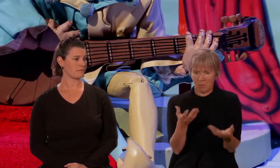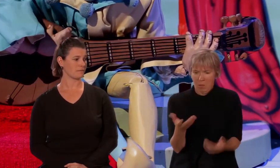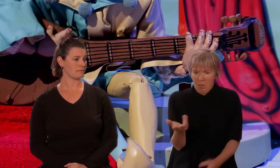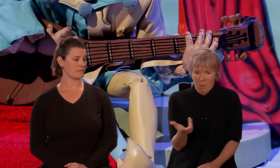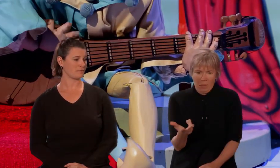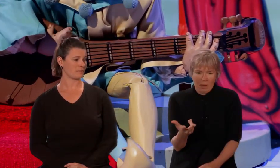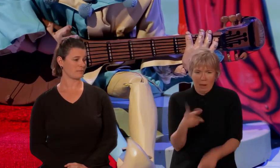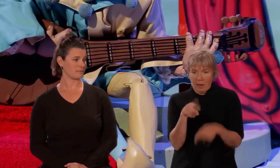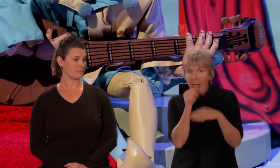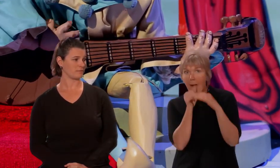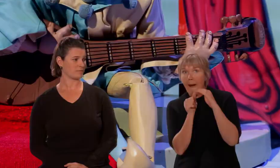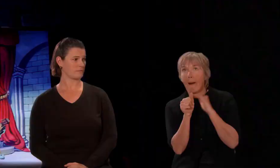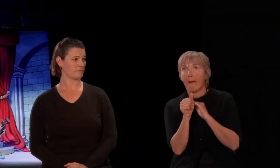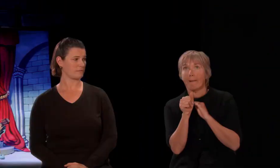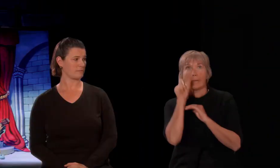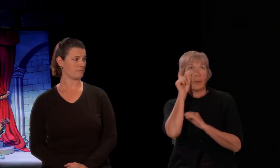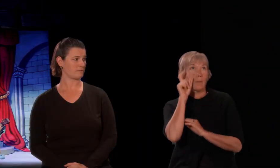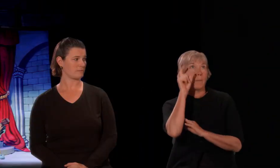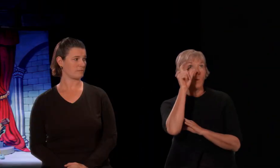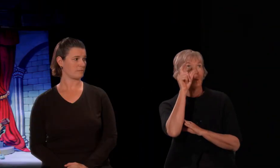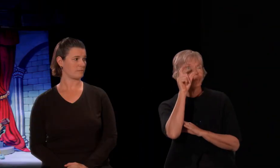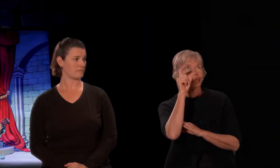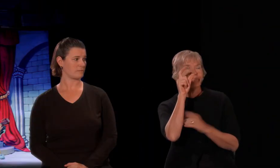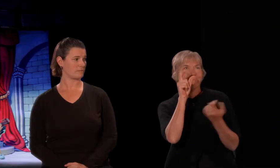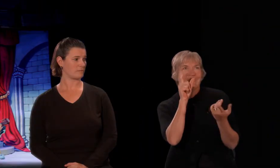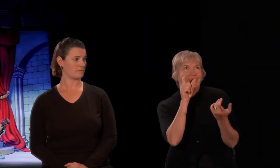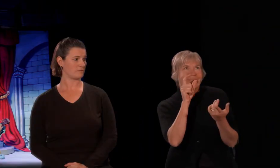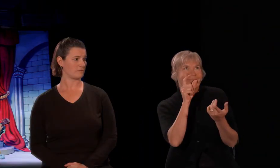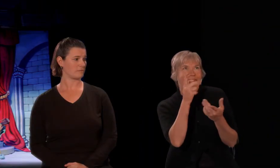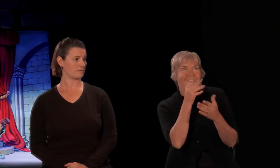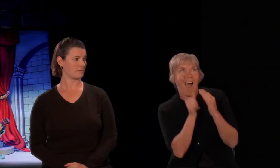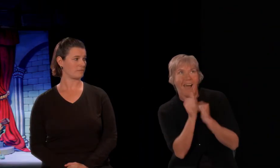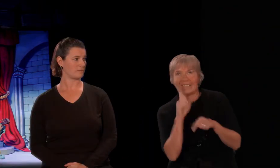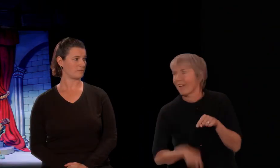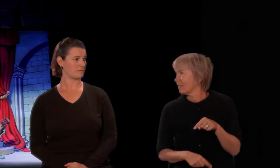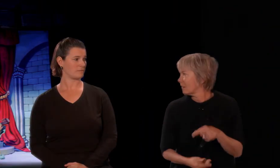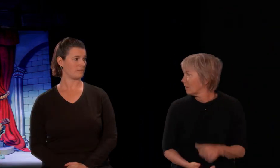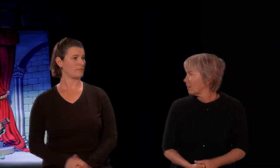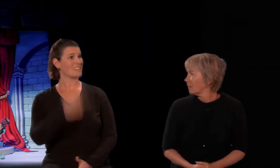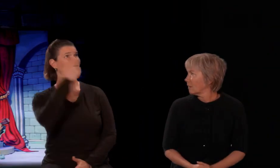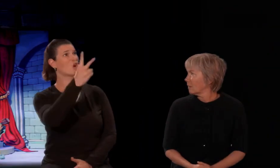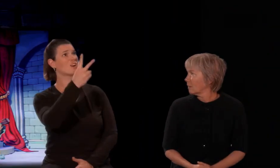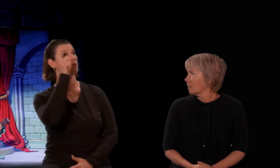then it cannot be hidden. [King] Look! The moon already is shining into the Princess Lenore's bedroom.